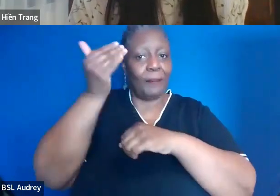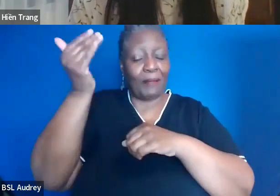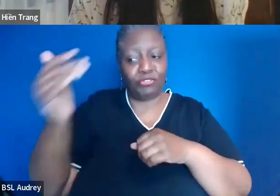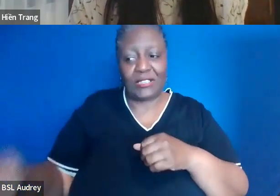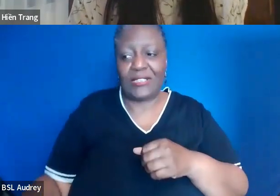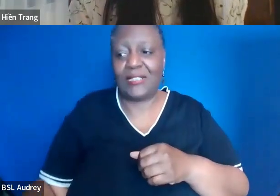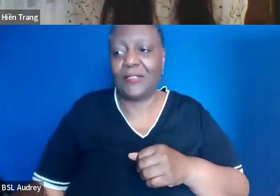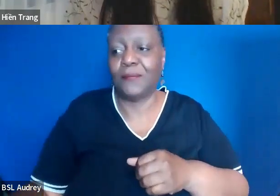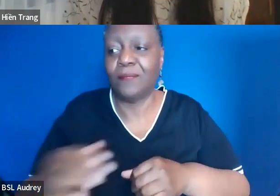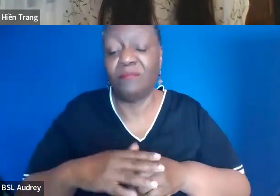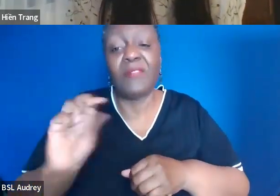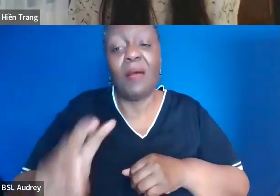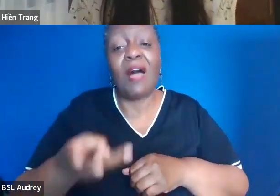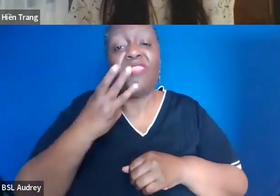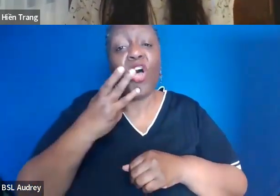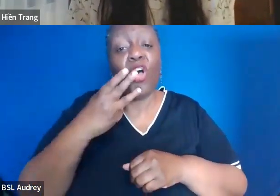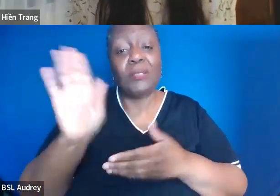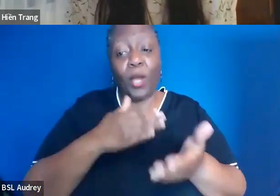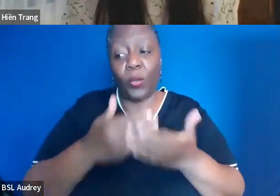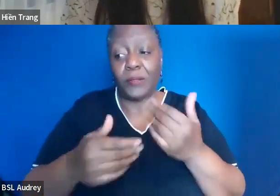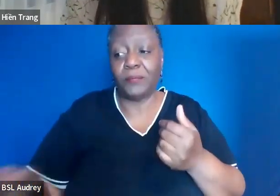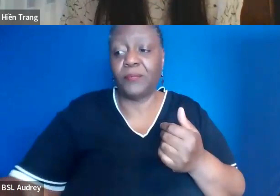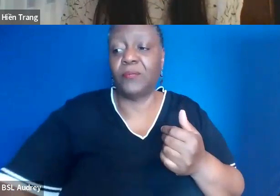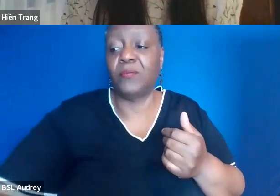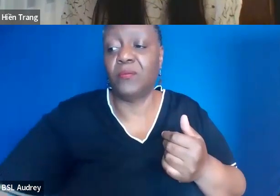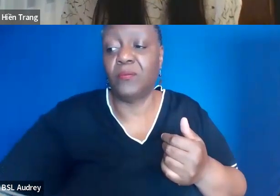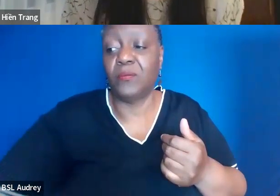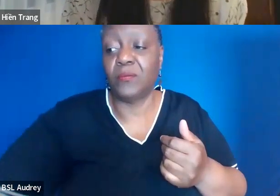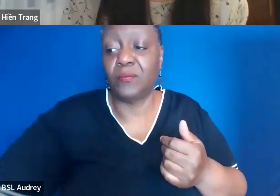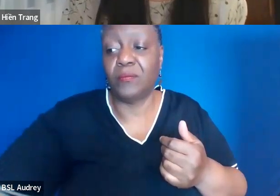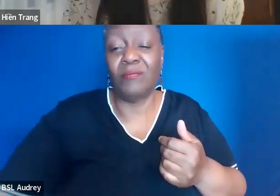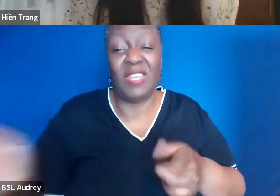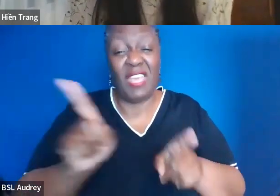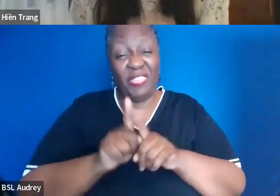uh my third poem and this is actually my very first poem